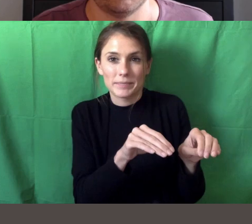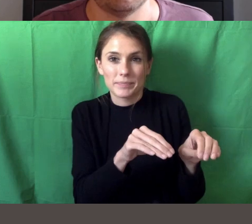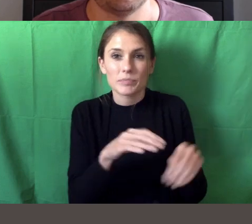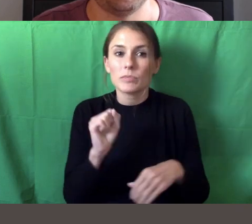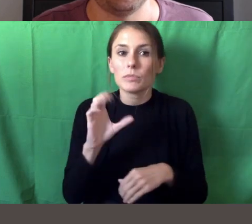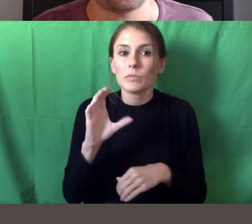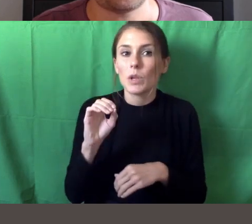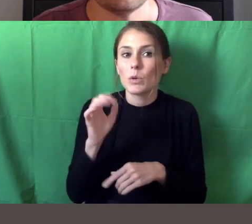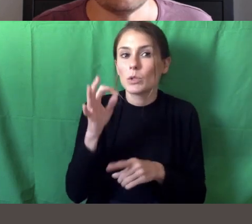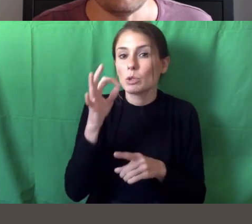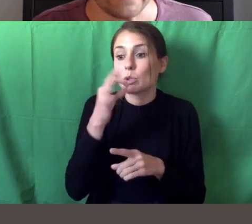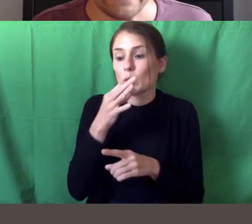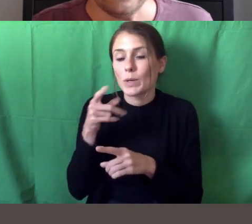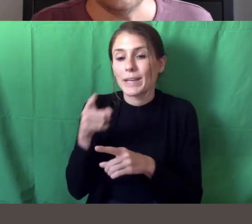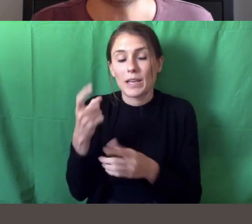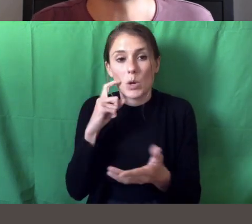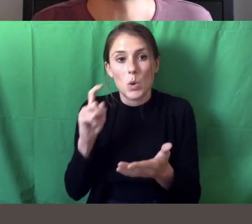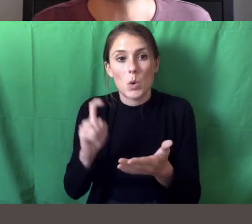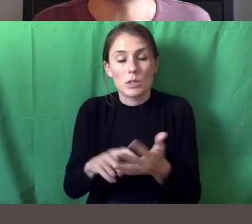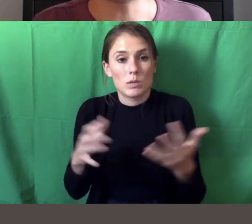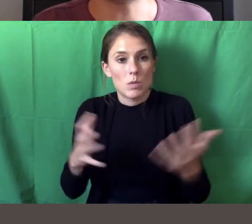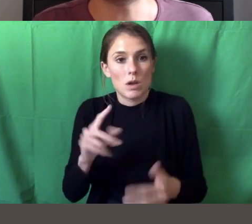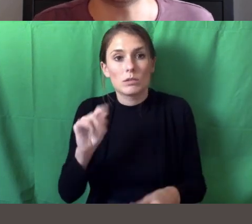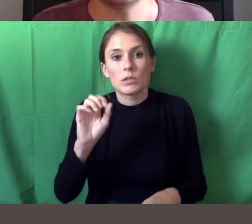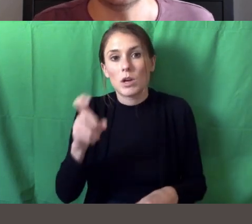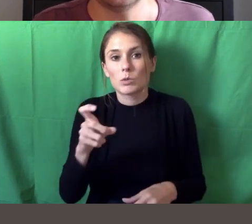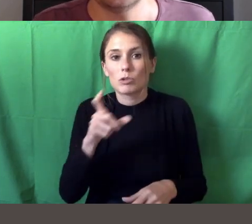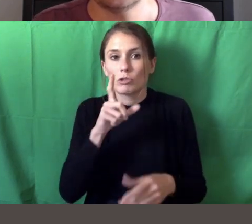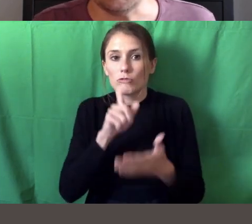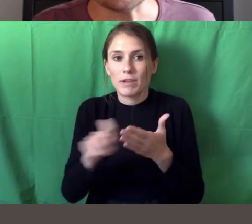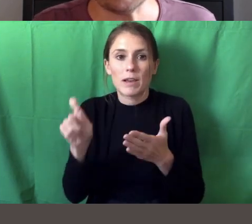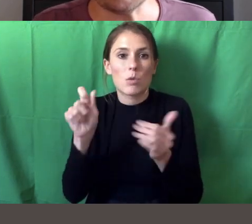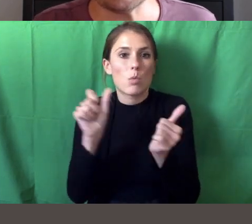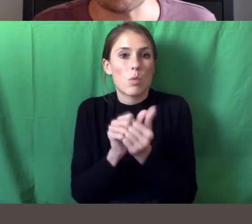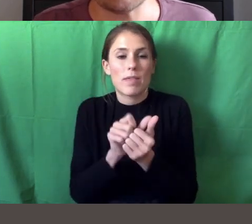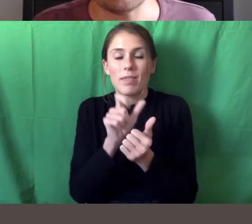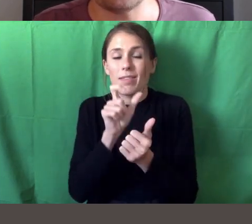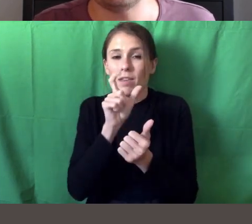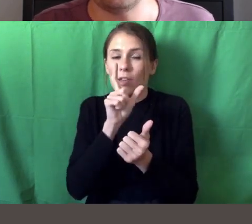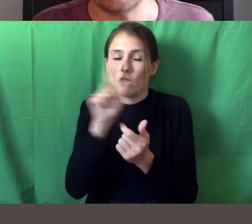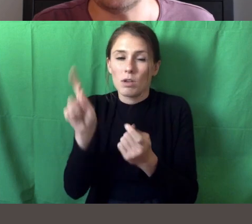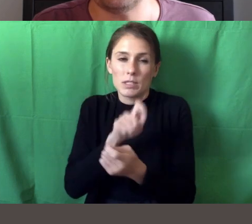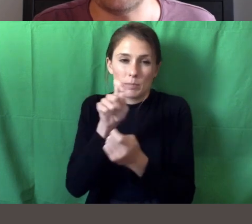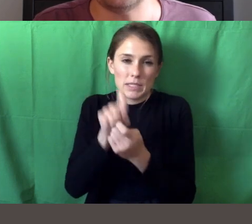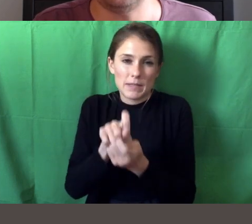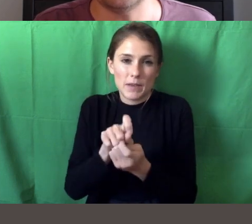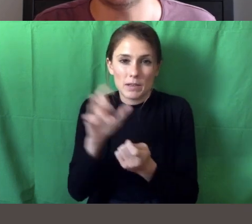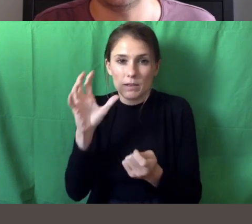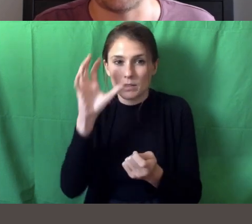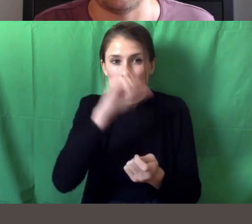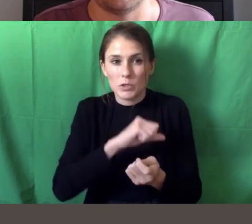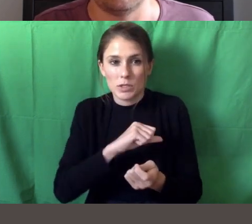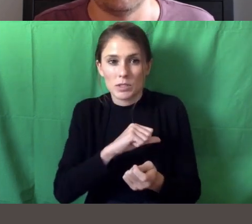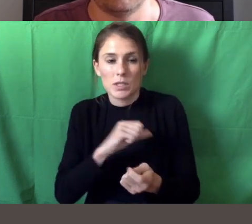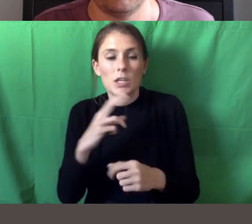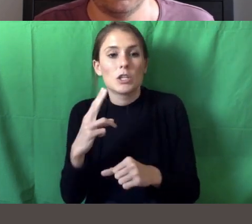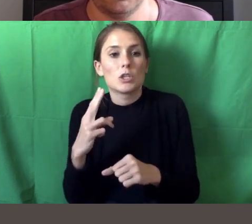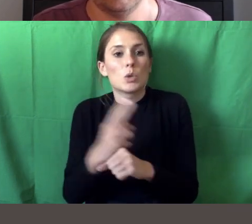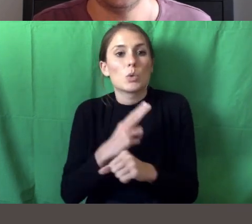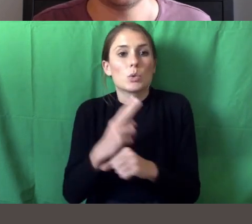some feature requests implemented. And soon he noticed tox was written with very specific